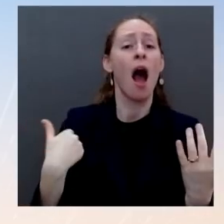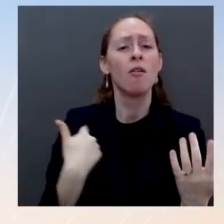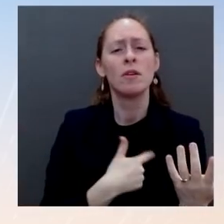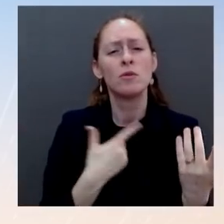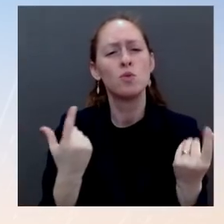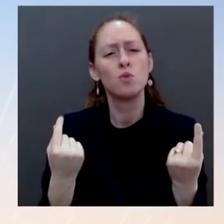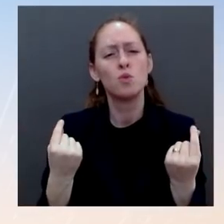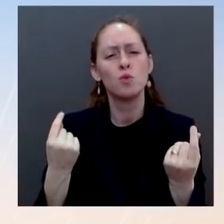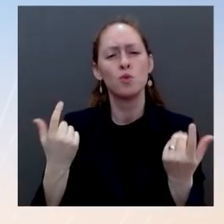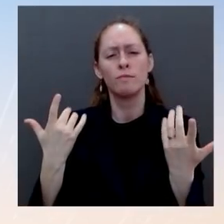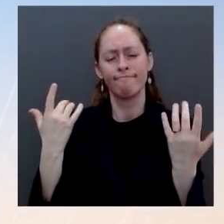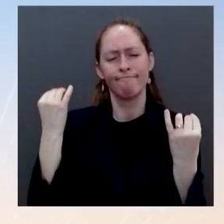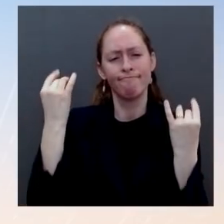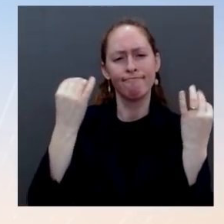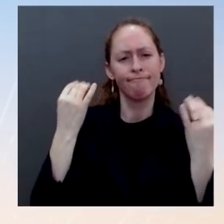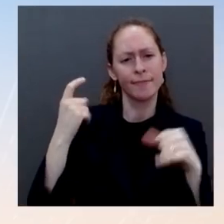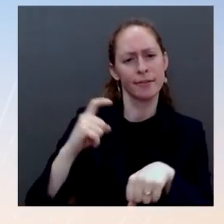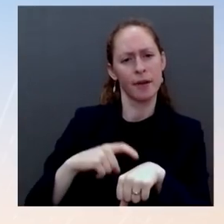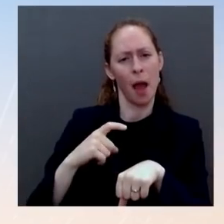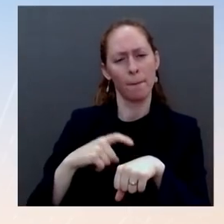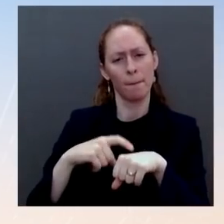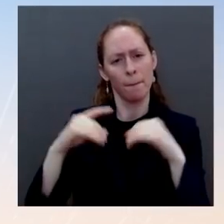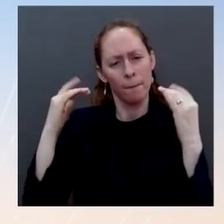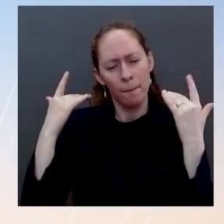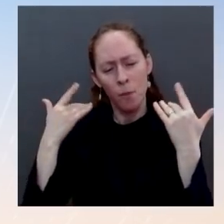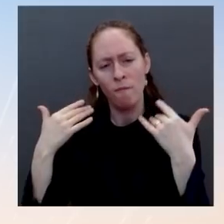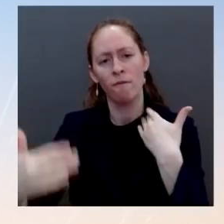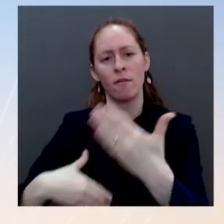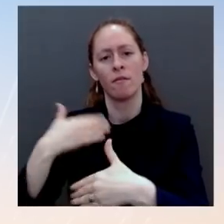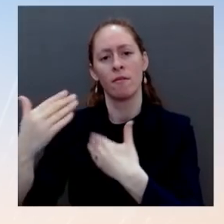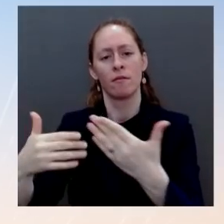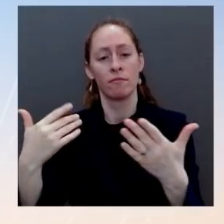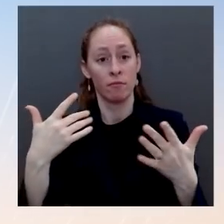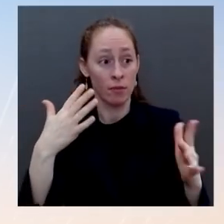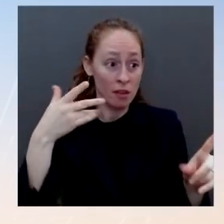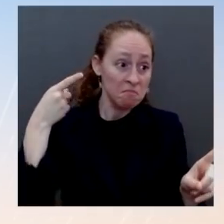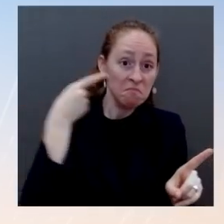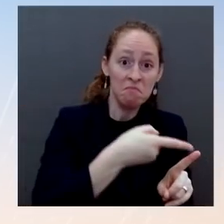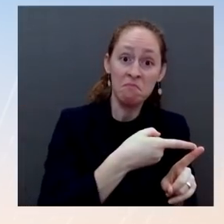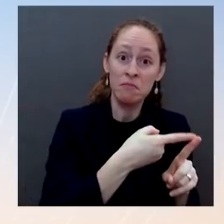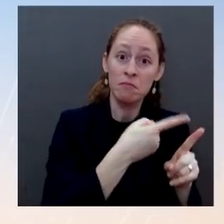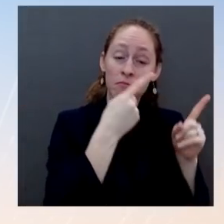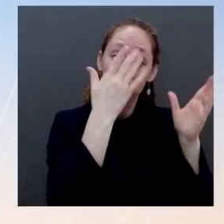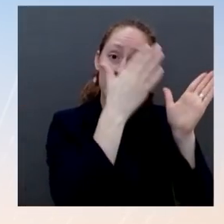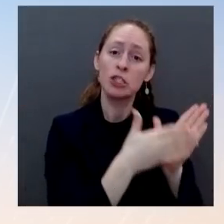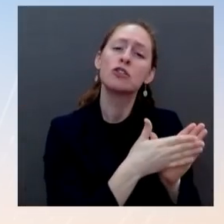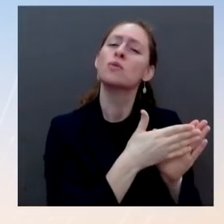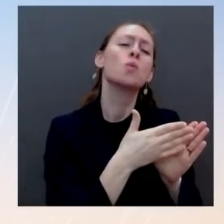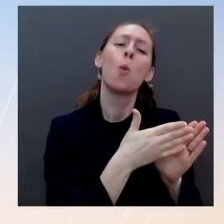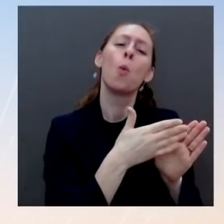reflecting on who we are in this moment, who we want to be moving forward, and what steps we need to take to protect our own democracy.